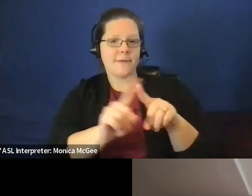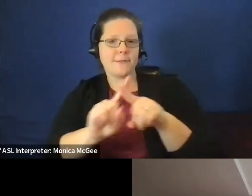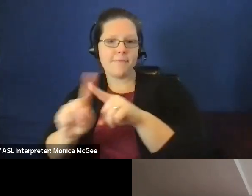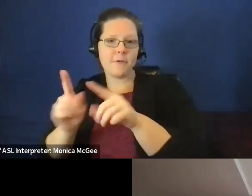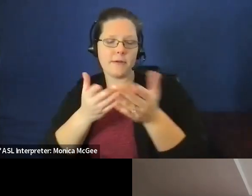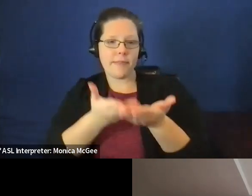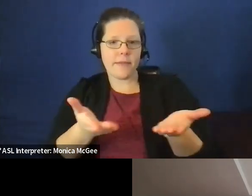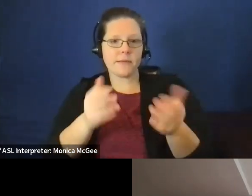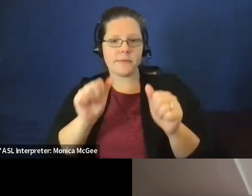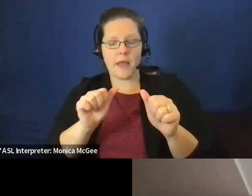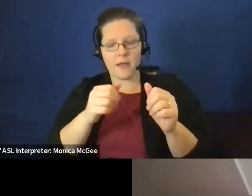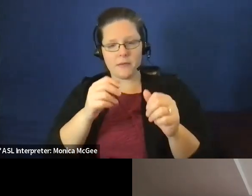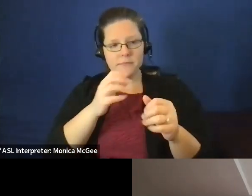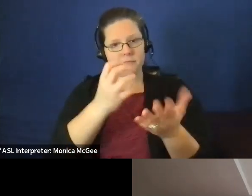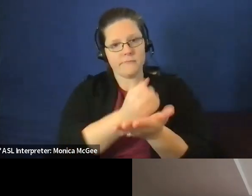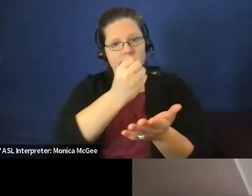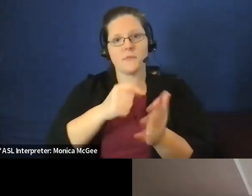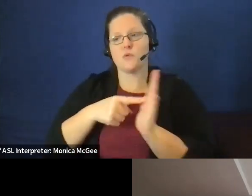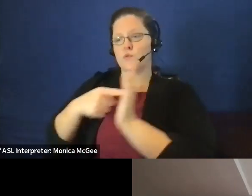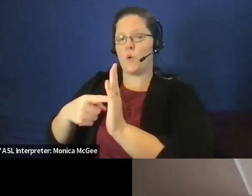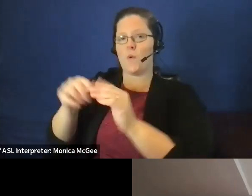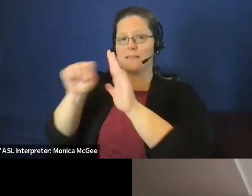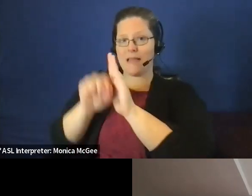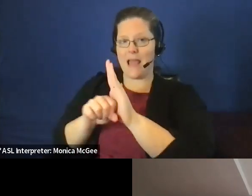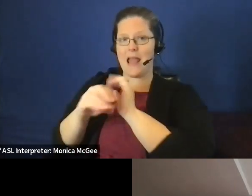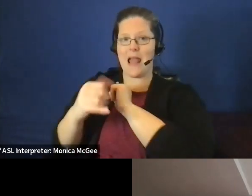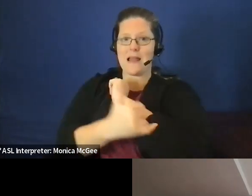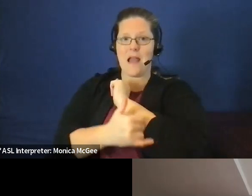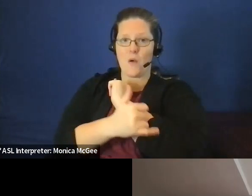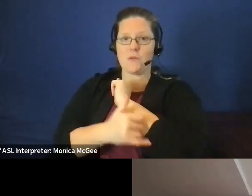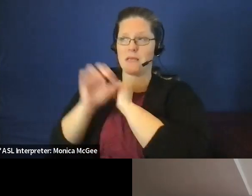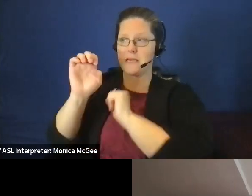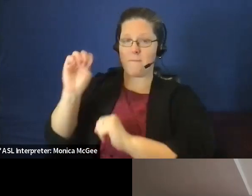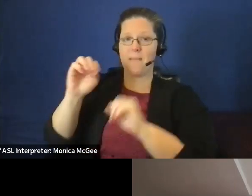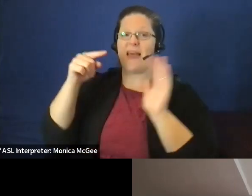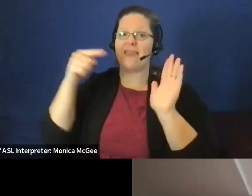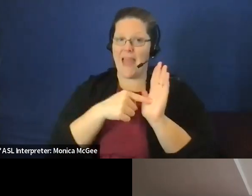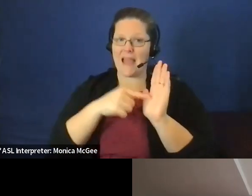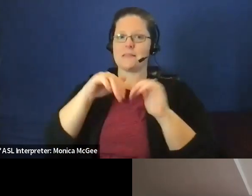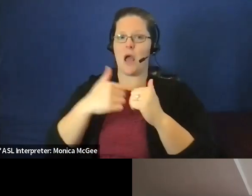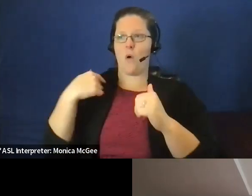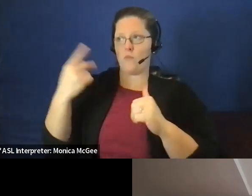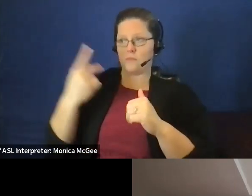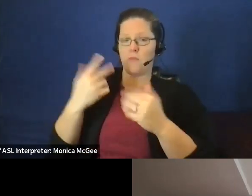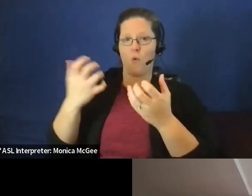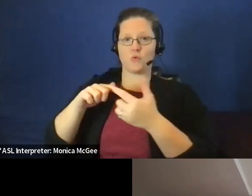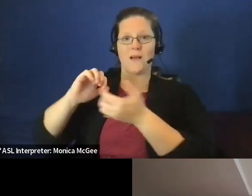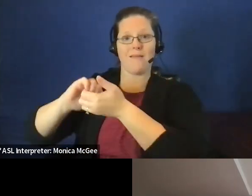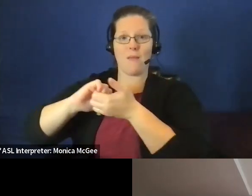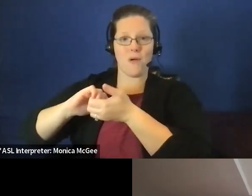freedom did it. There are ways to go about this. Feel free to explore the tool kit. It will give you the tools you need to show your county and state